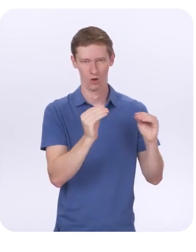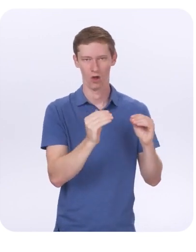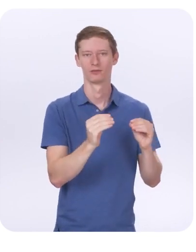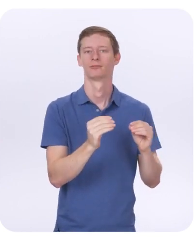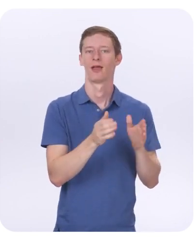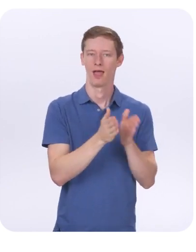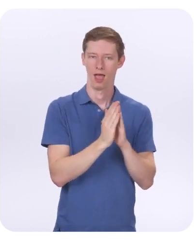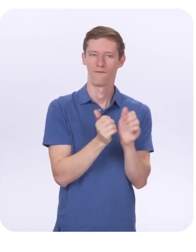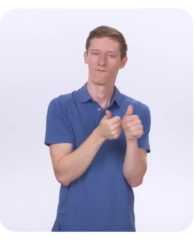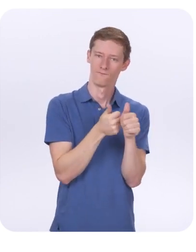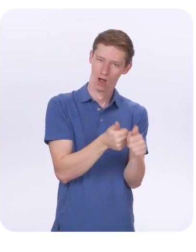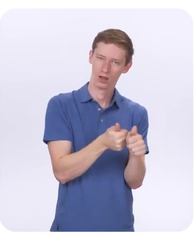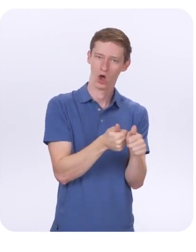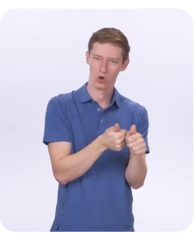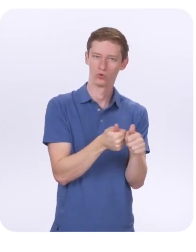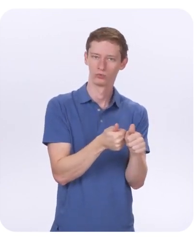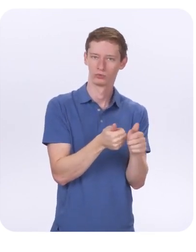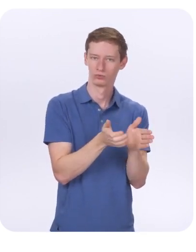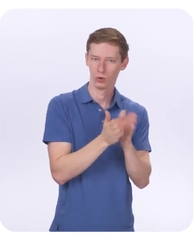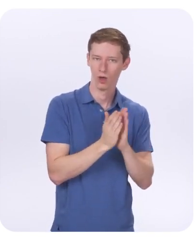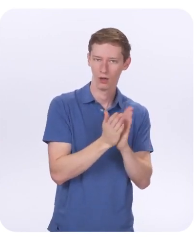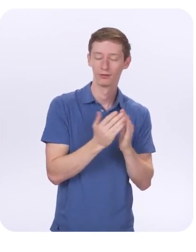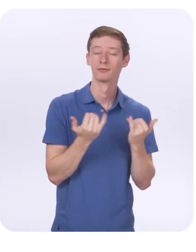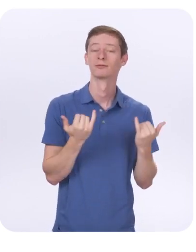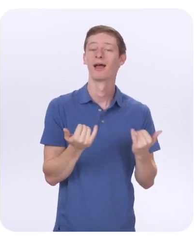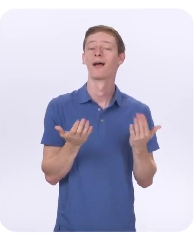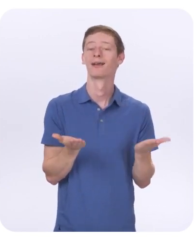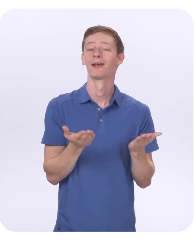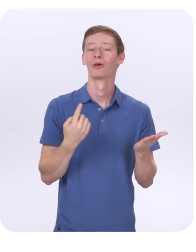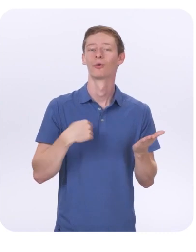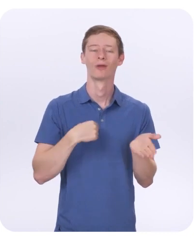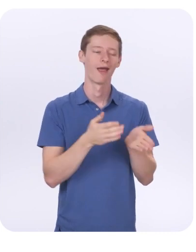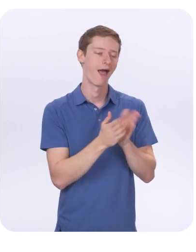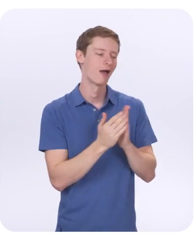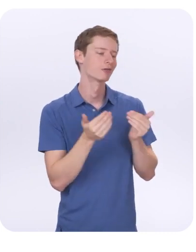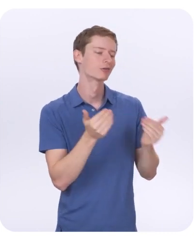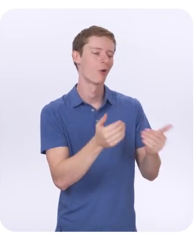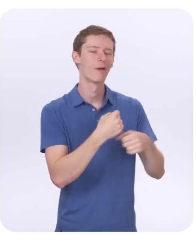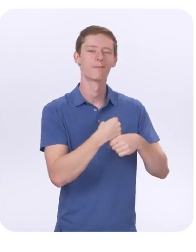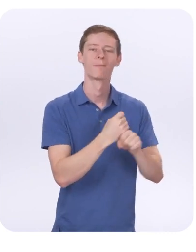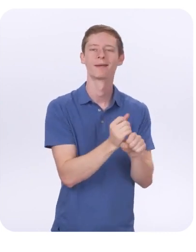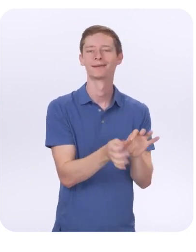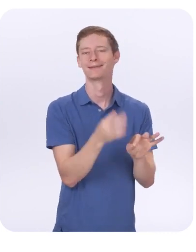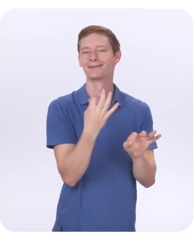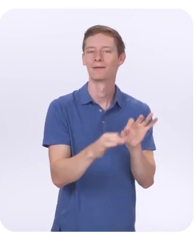To do that, it will need to first understand the assignment and also to make some design choices,